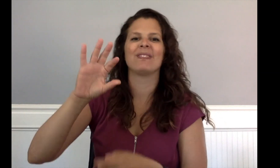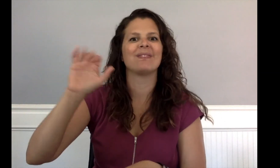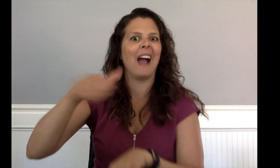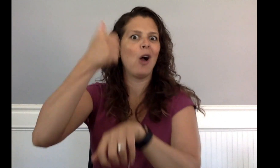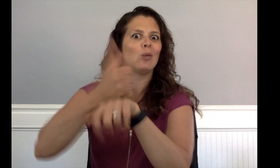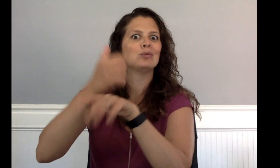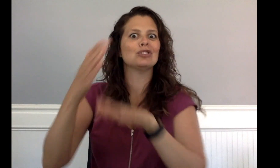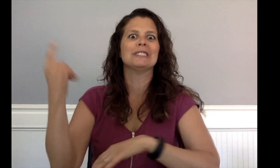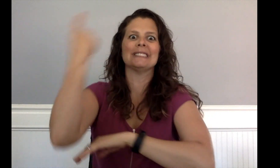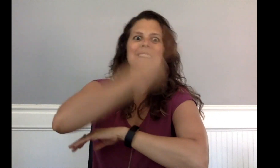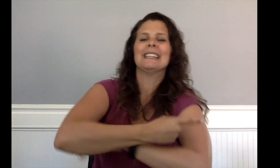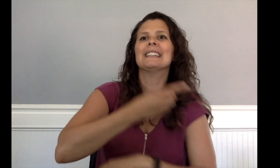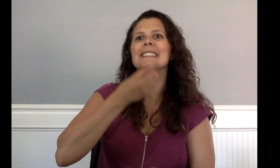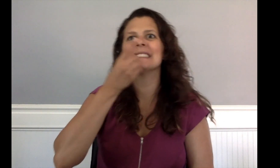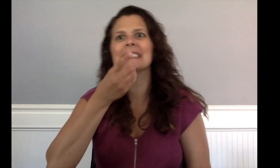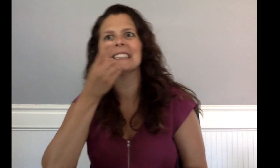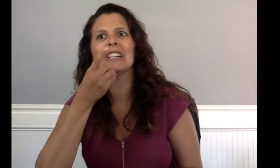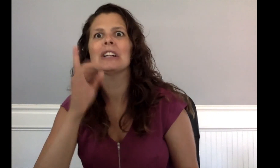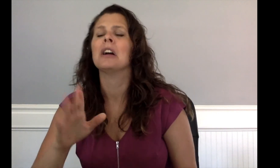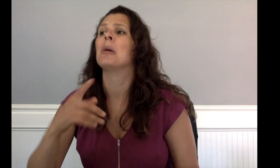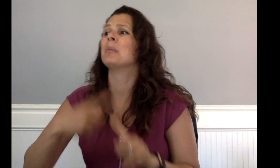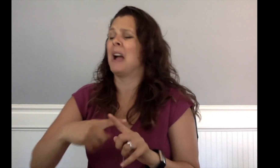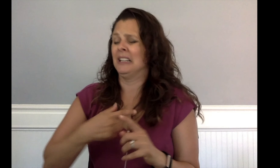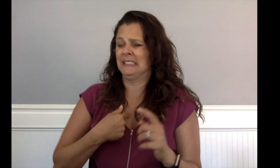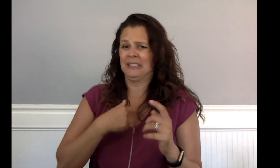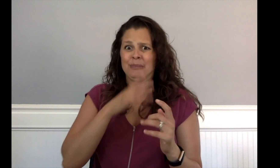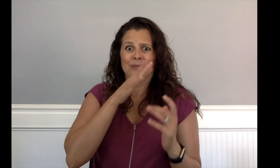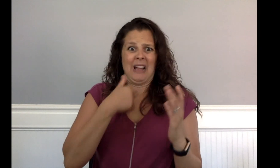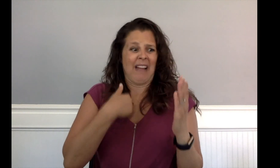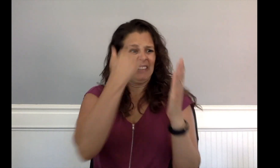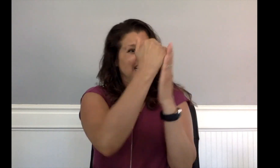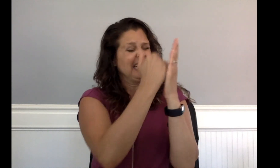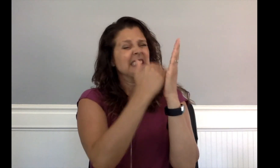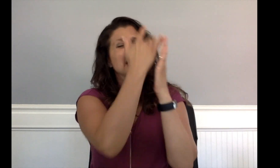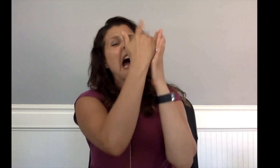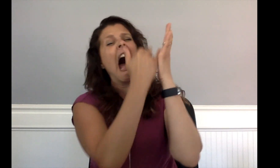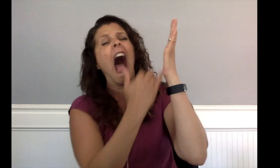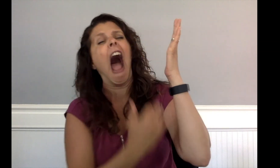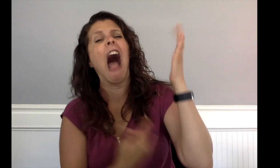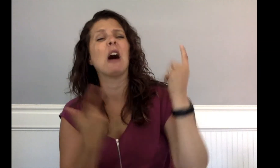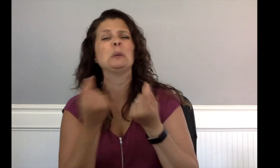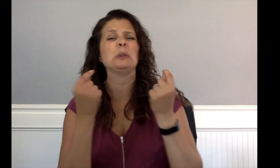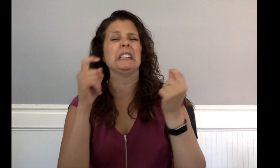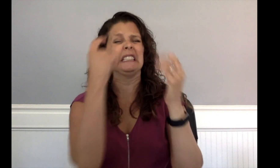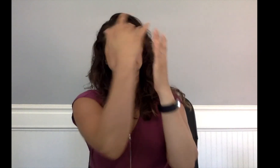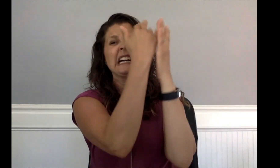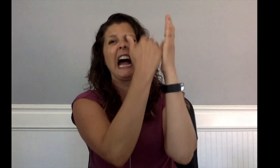for the Founders’ Day Dinner! And I still have my to-do